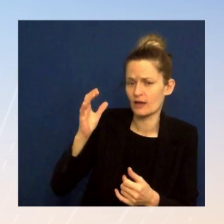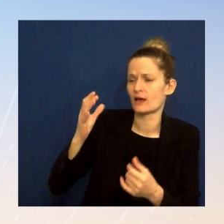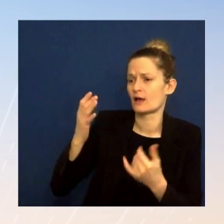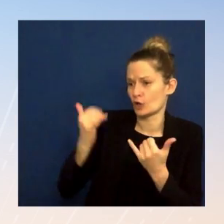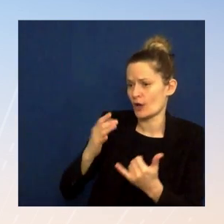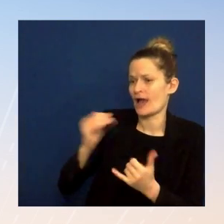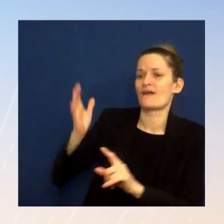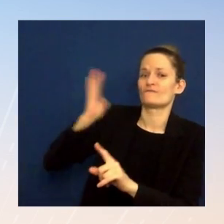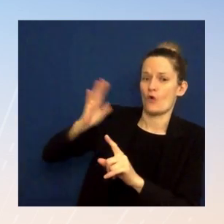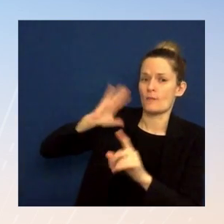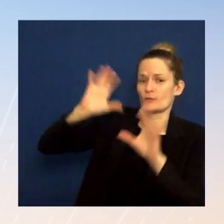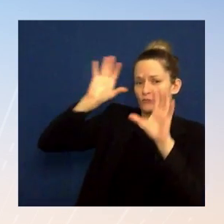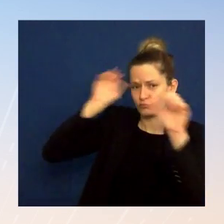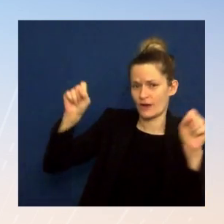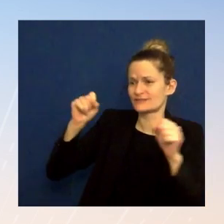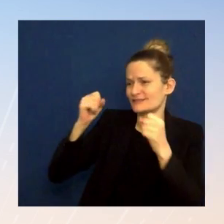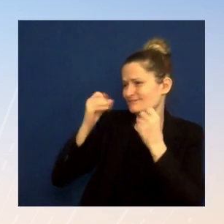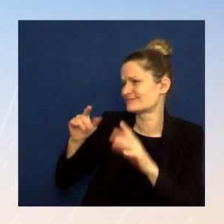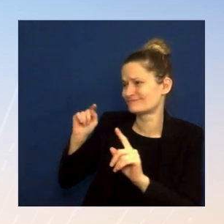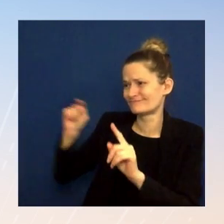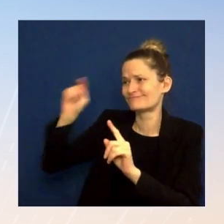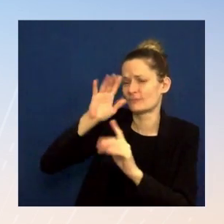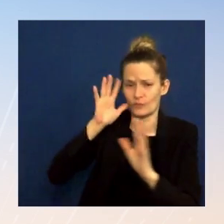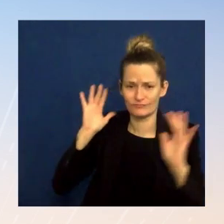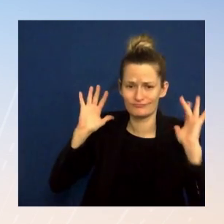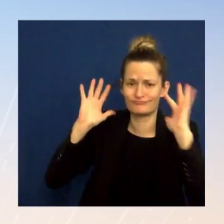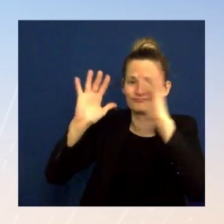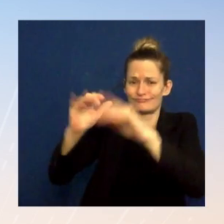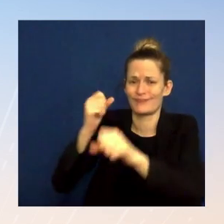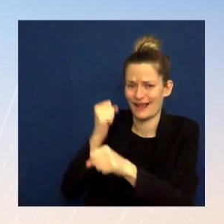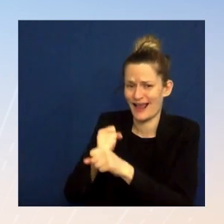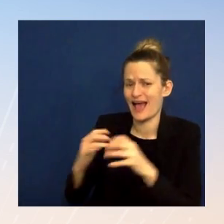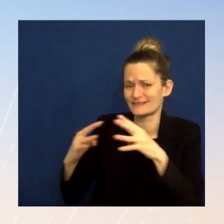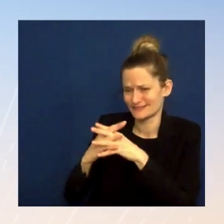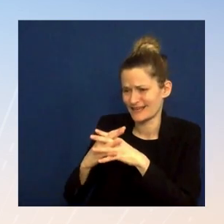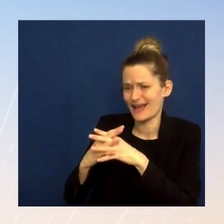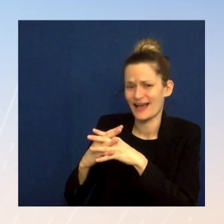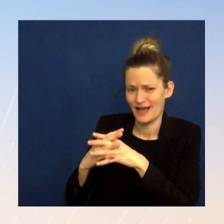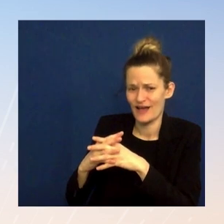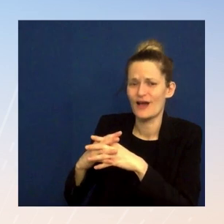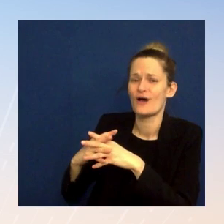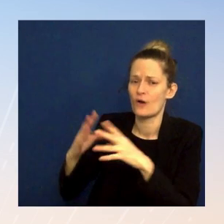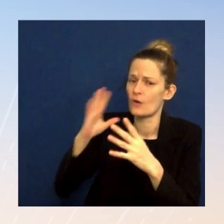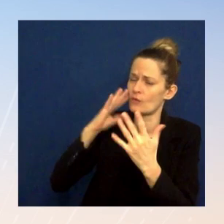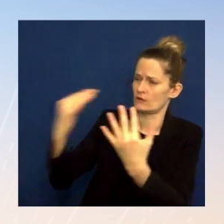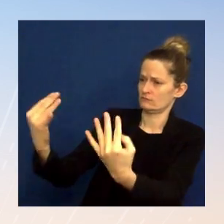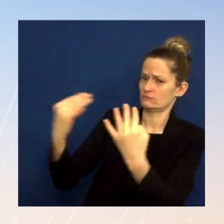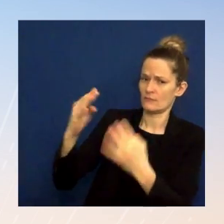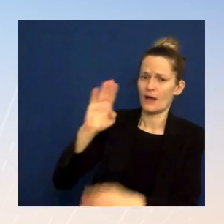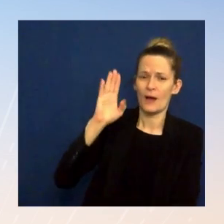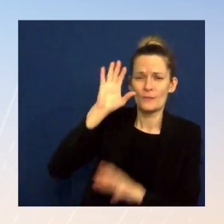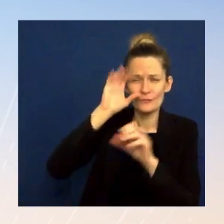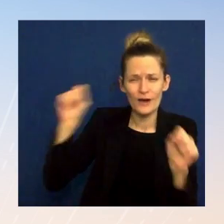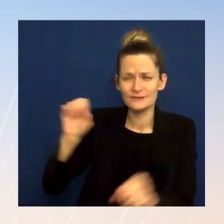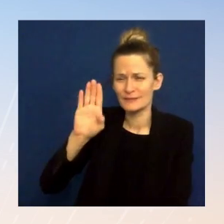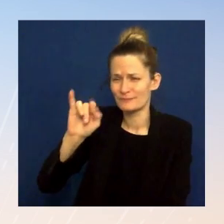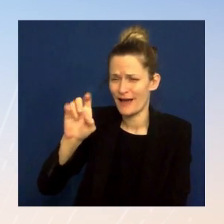or stand up and shout that from the rooftops. So, President Biden certainly welcomes the fact that his friend and former